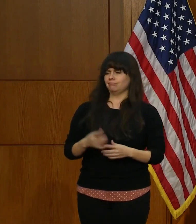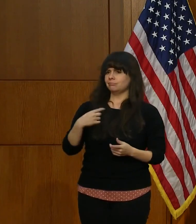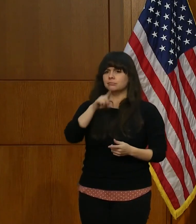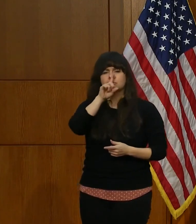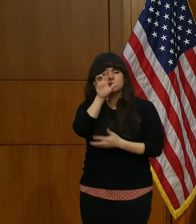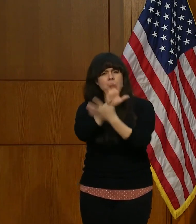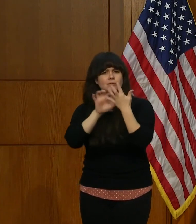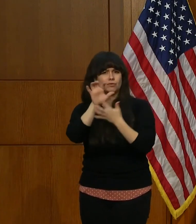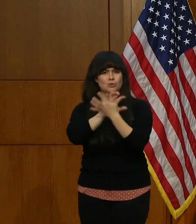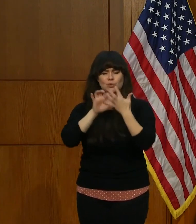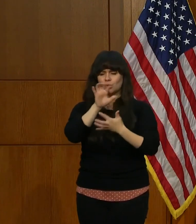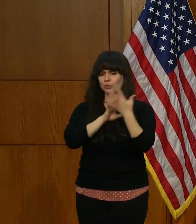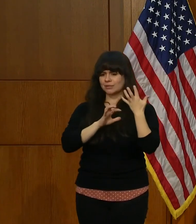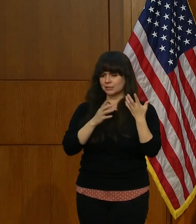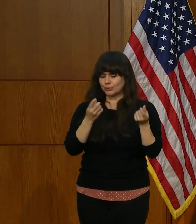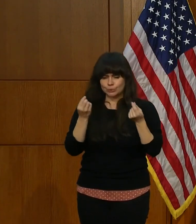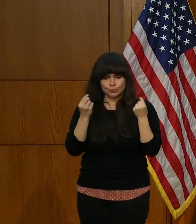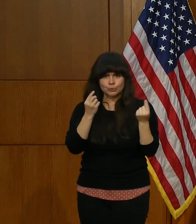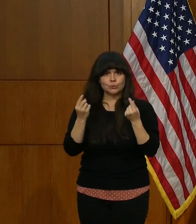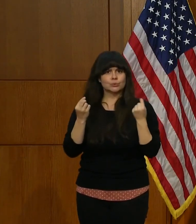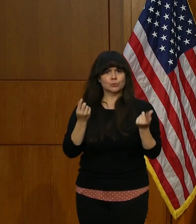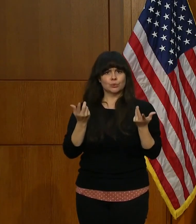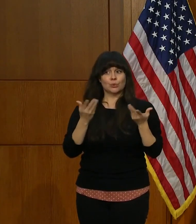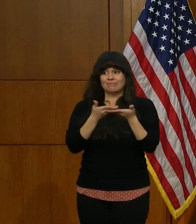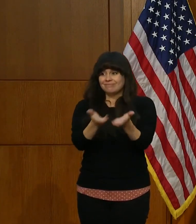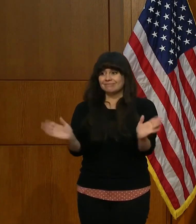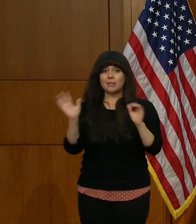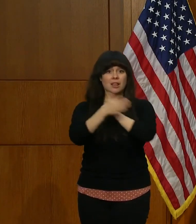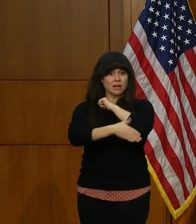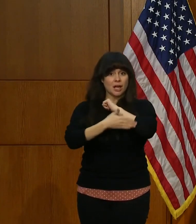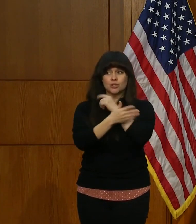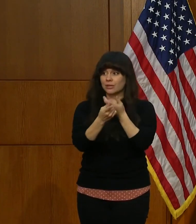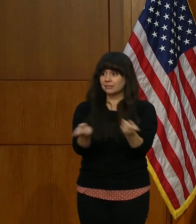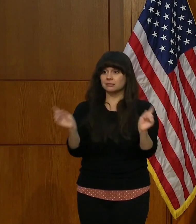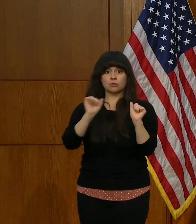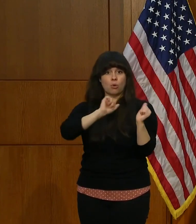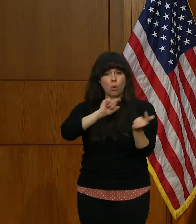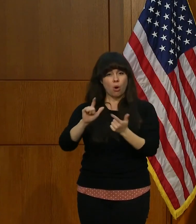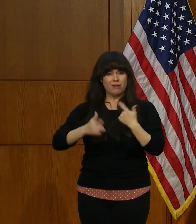RELEASE. THAT MADE A CONFUSING